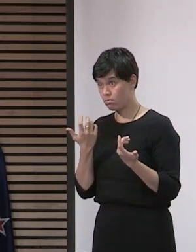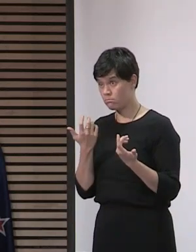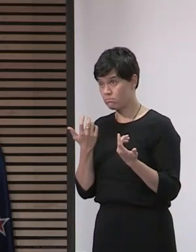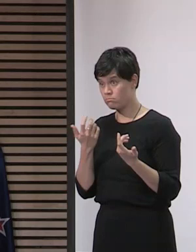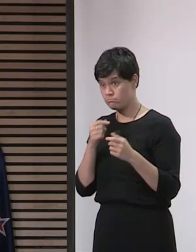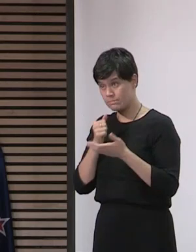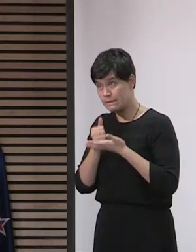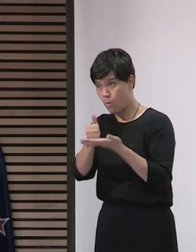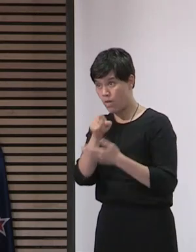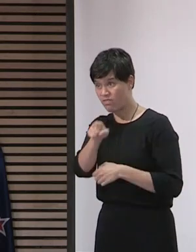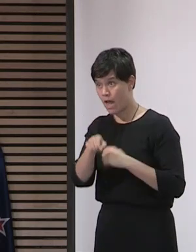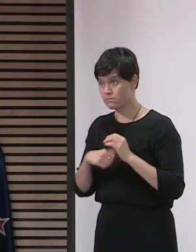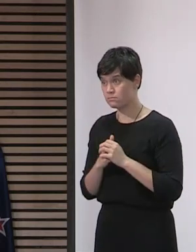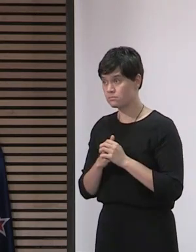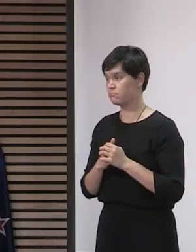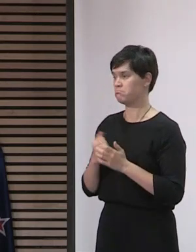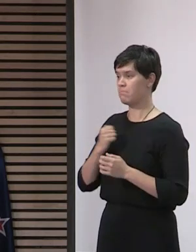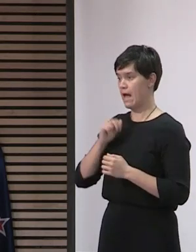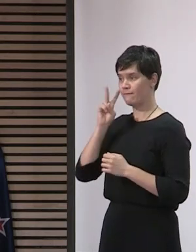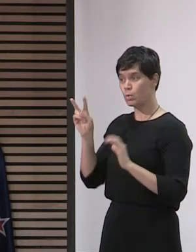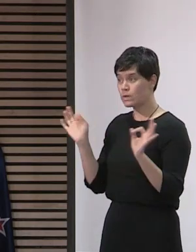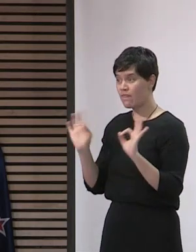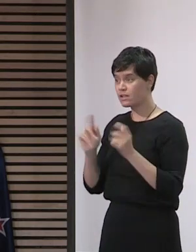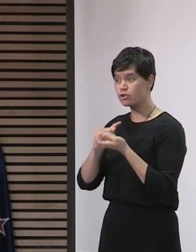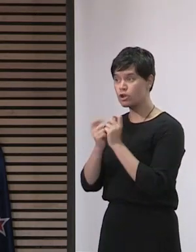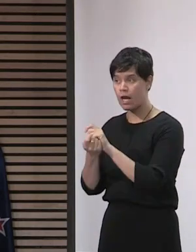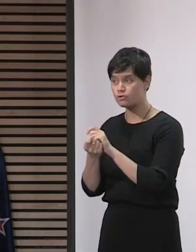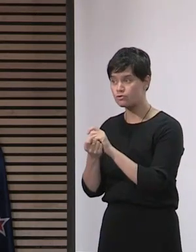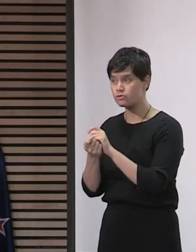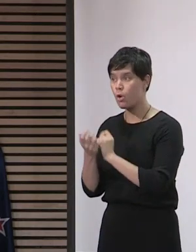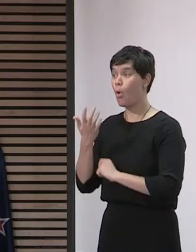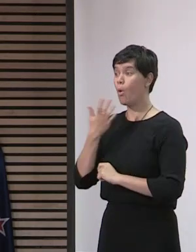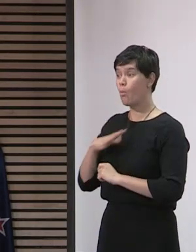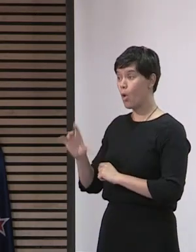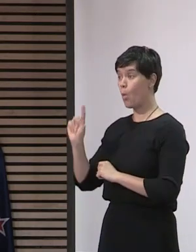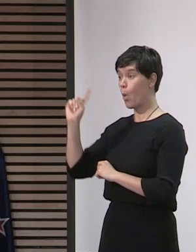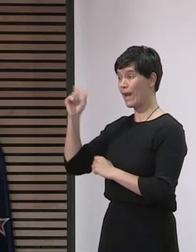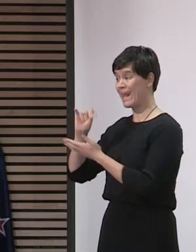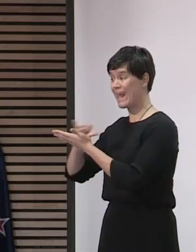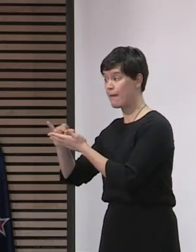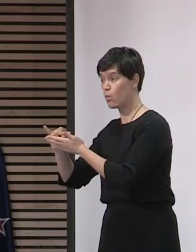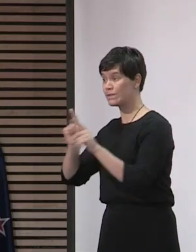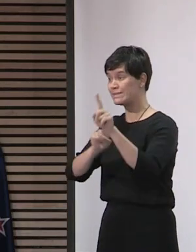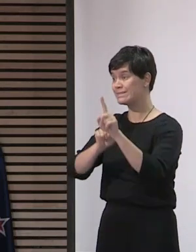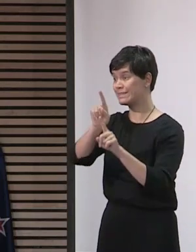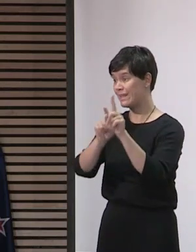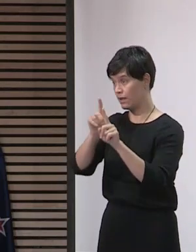focus on getting Auckland moving has not changed. Our